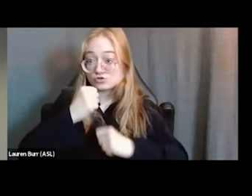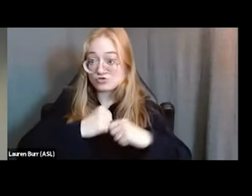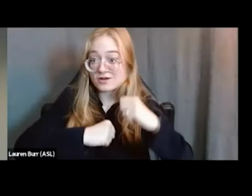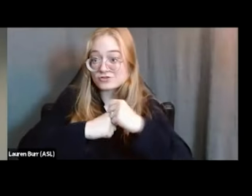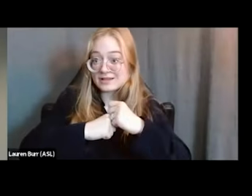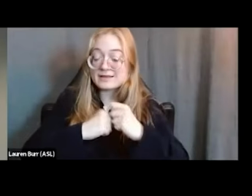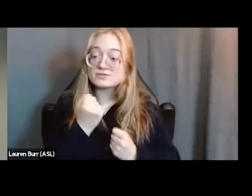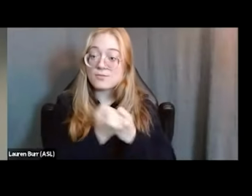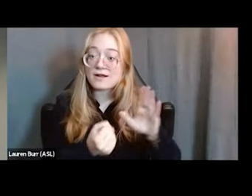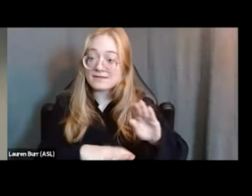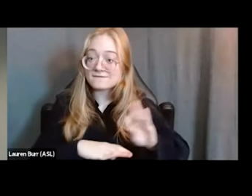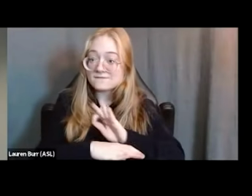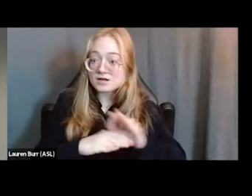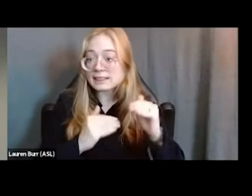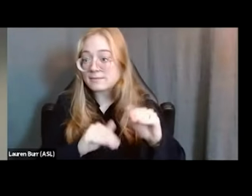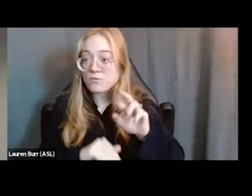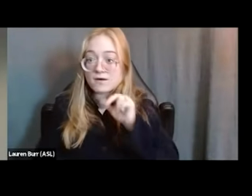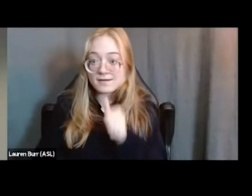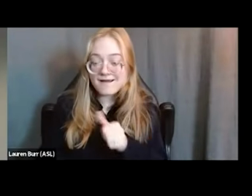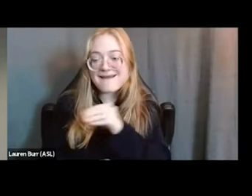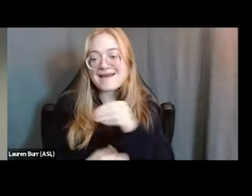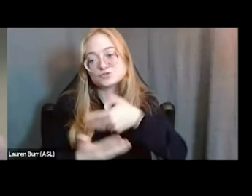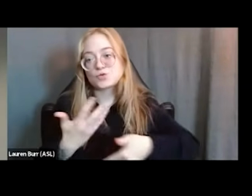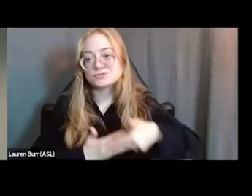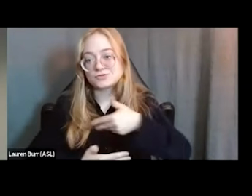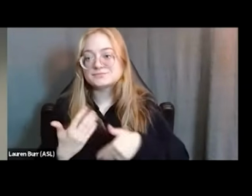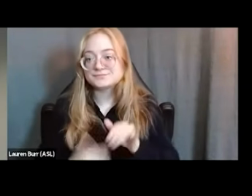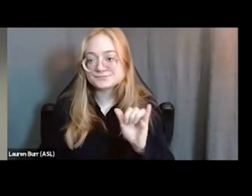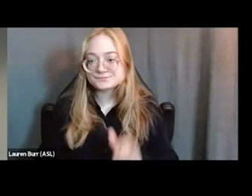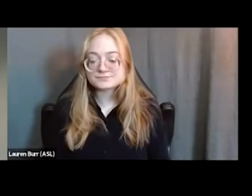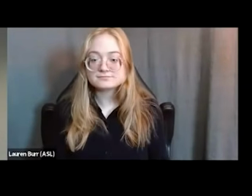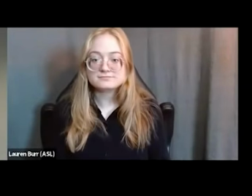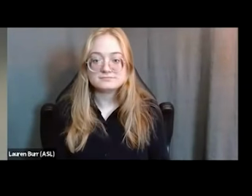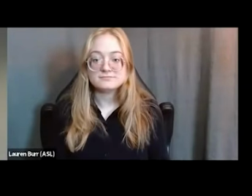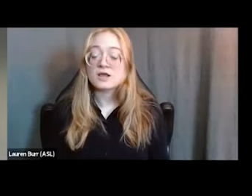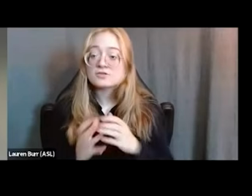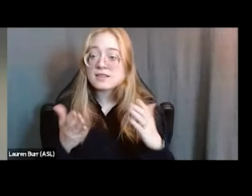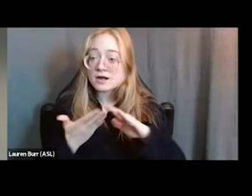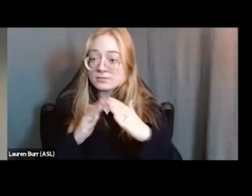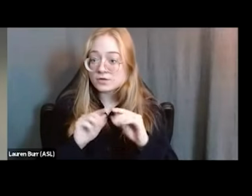and then also that so social connection piece? And there's a lot of community groups that do focus on aging in place,